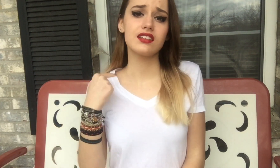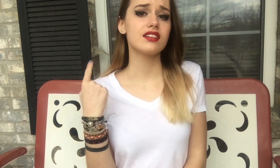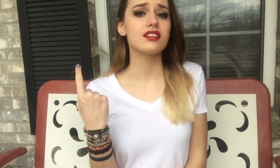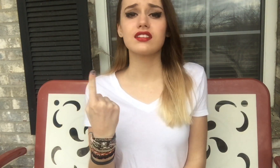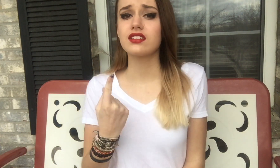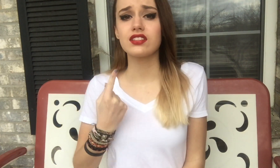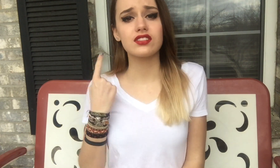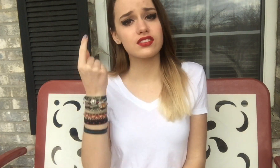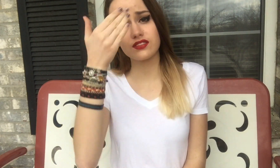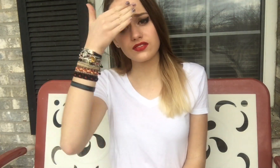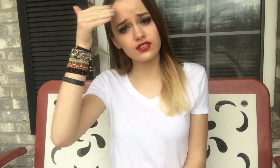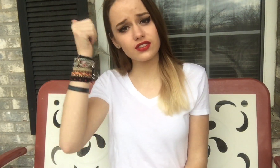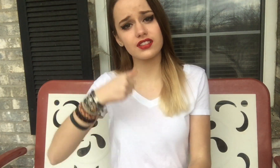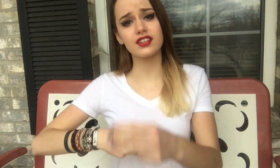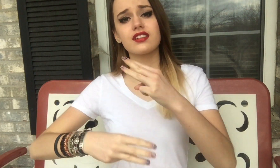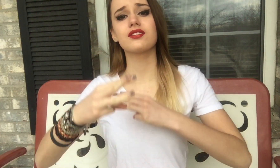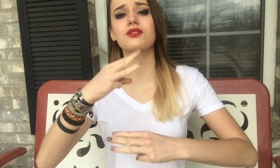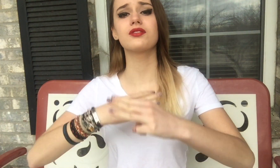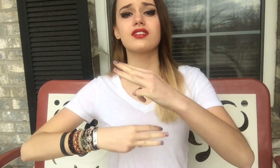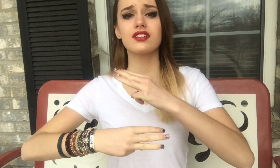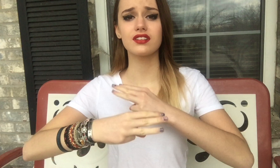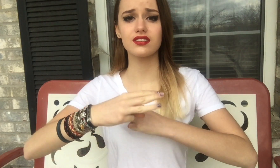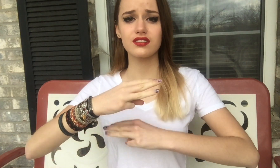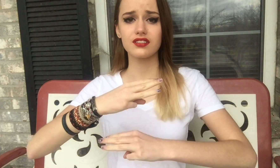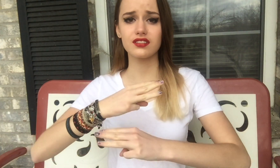And just forget the world